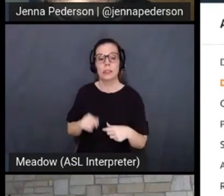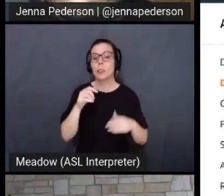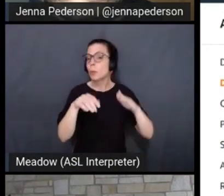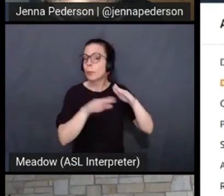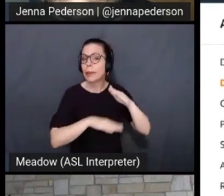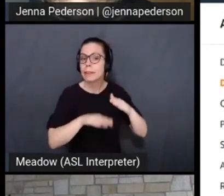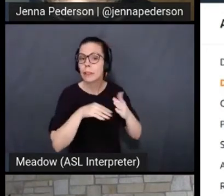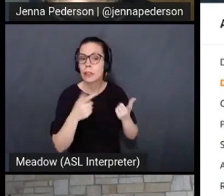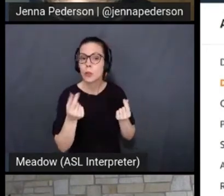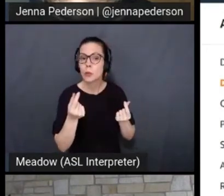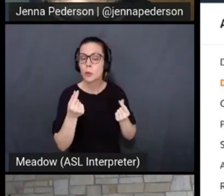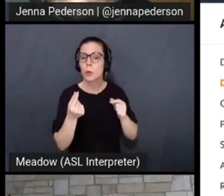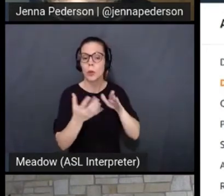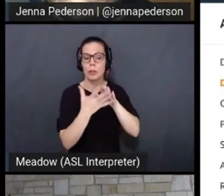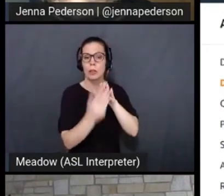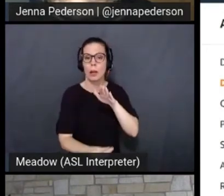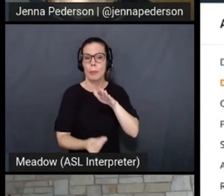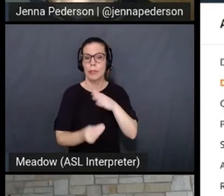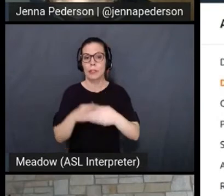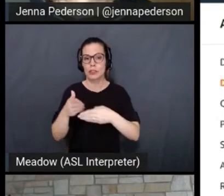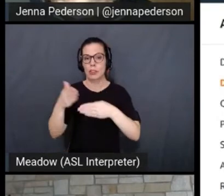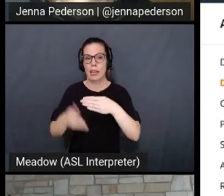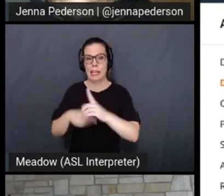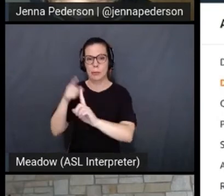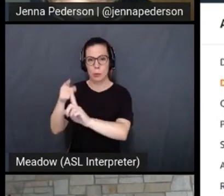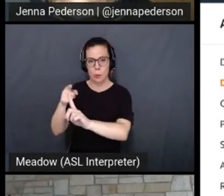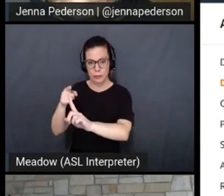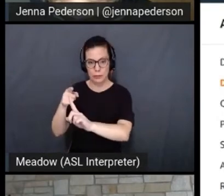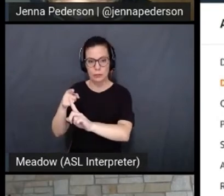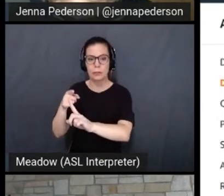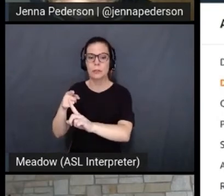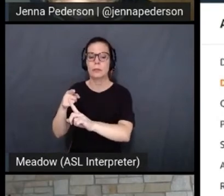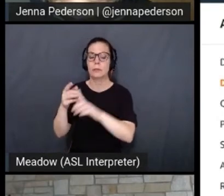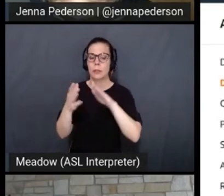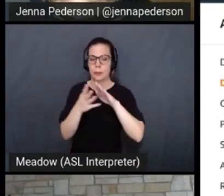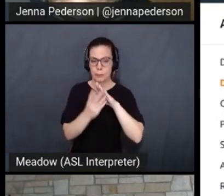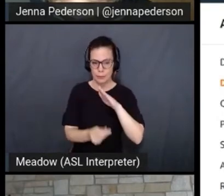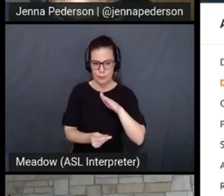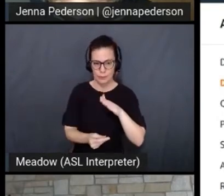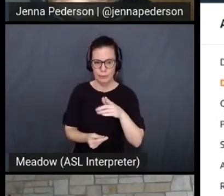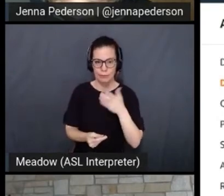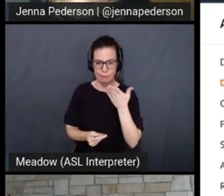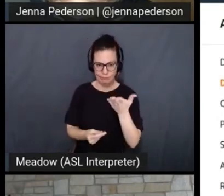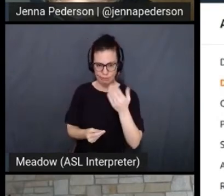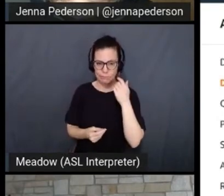is copy your endpoint, right? And that would be right here.